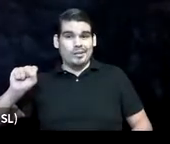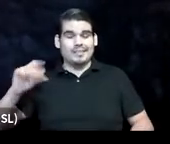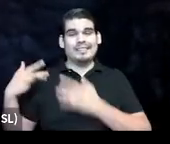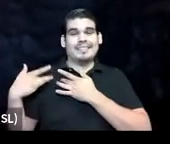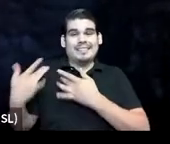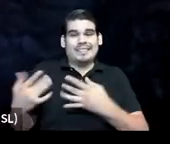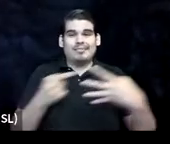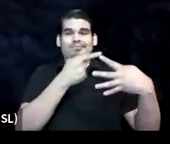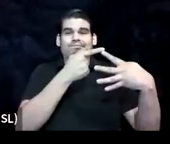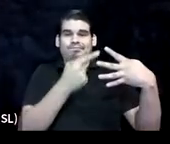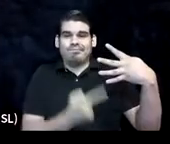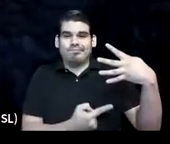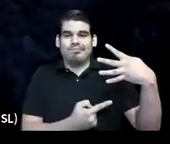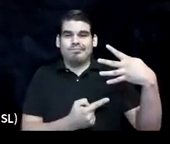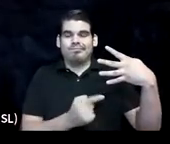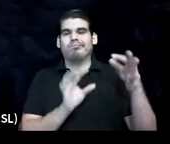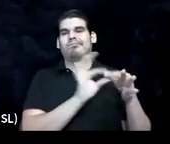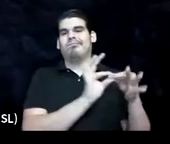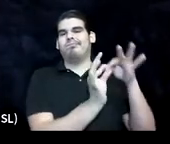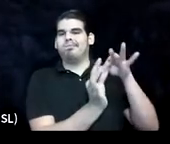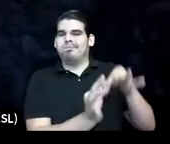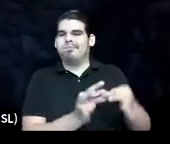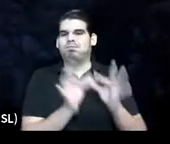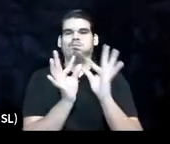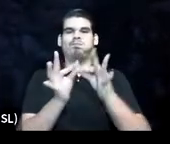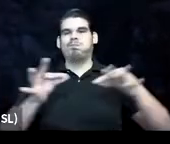here. So that's just something that would improve but overall I think you guys did a great job. So